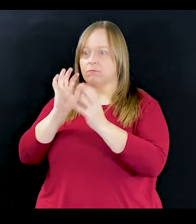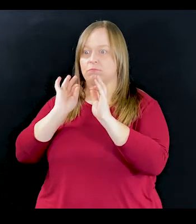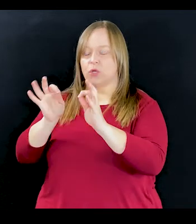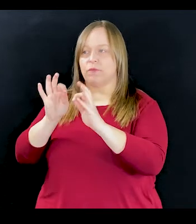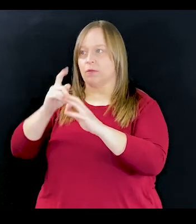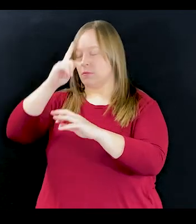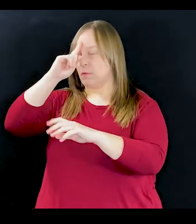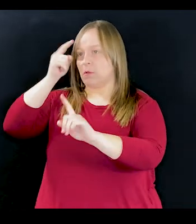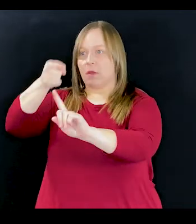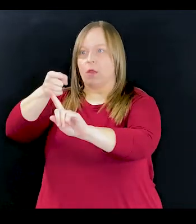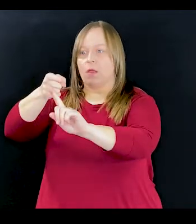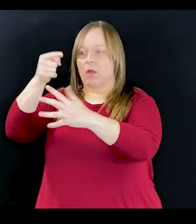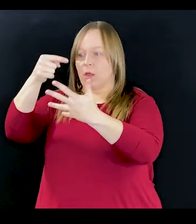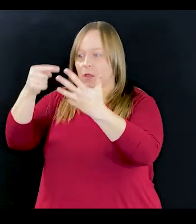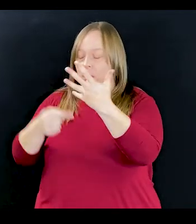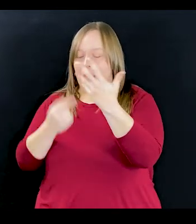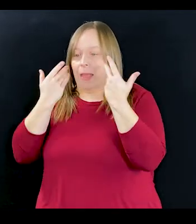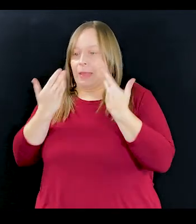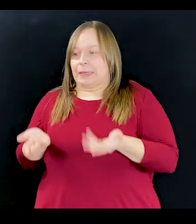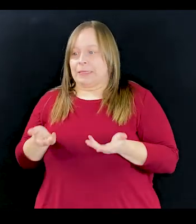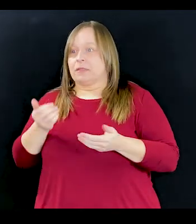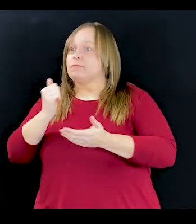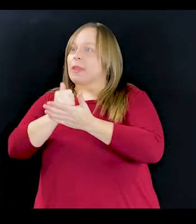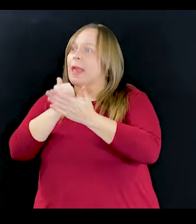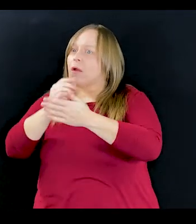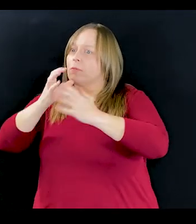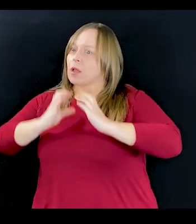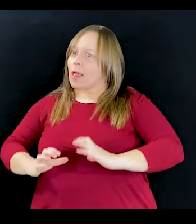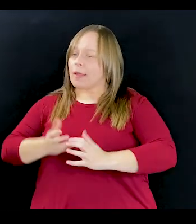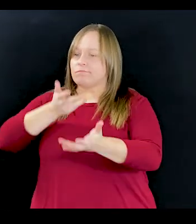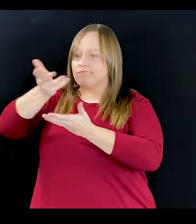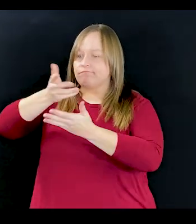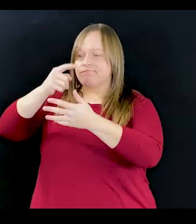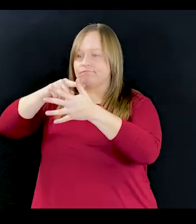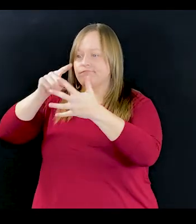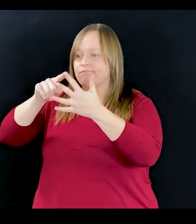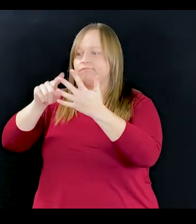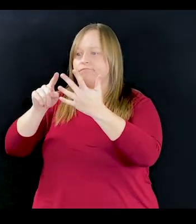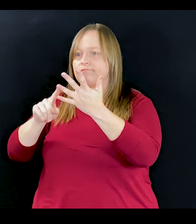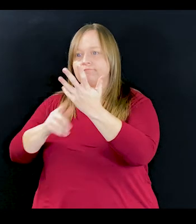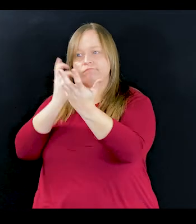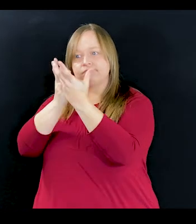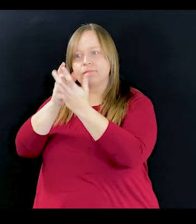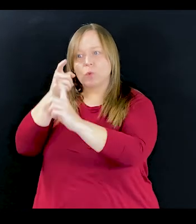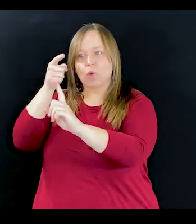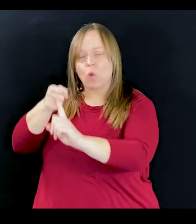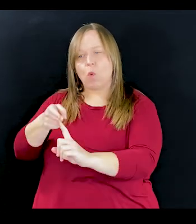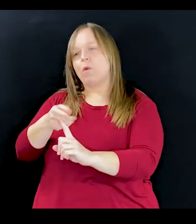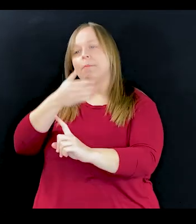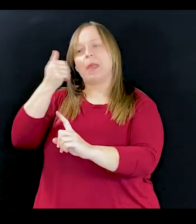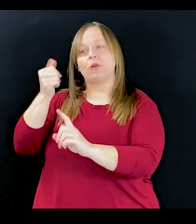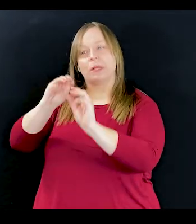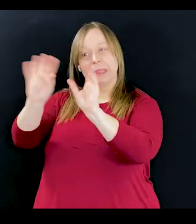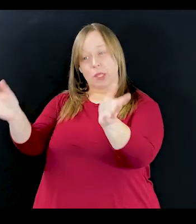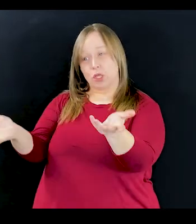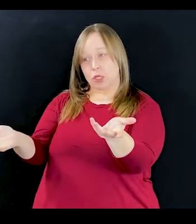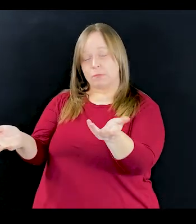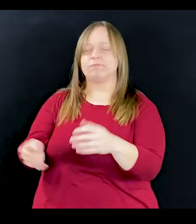identification of what the goals are to really help that client meet that goal in a way that is a little bit more clear.